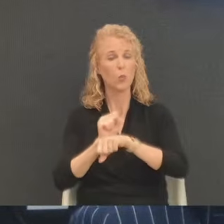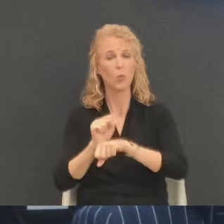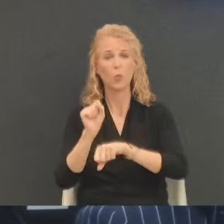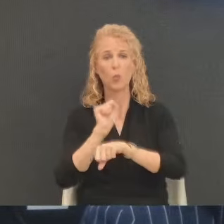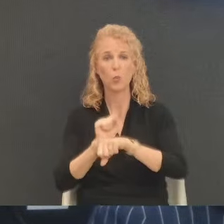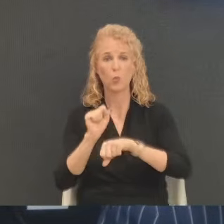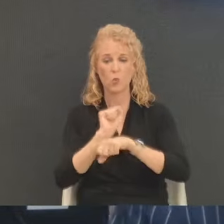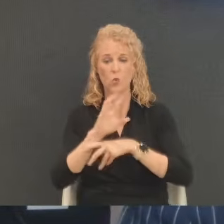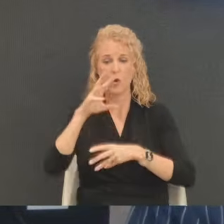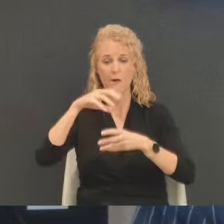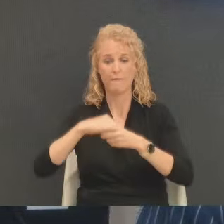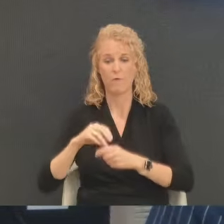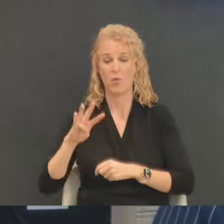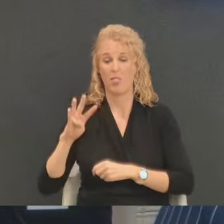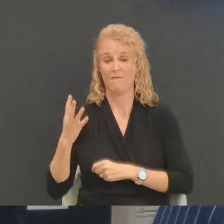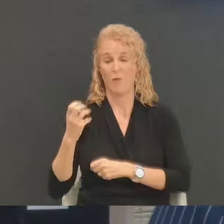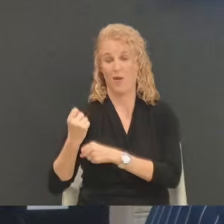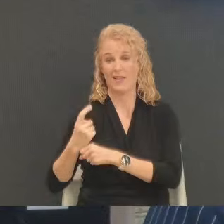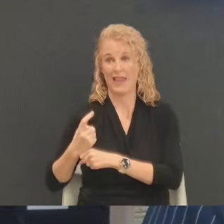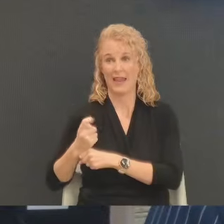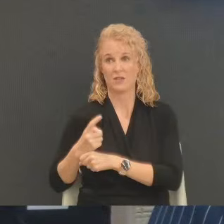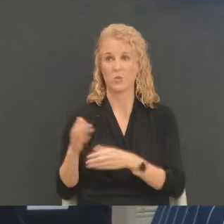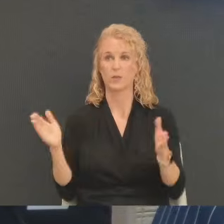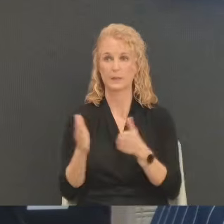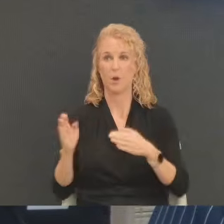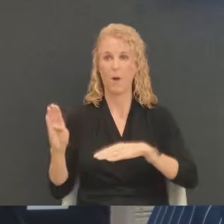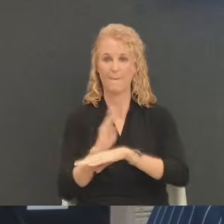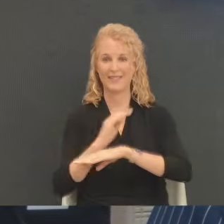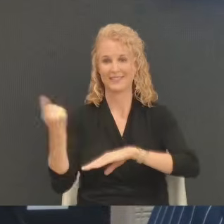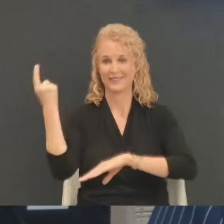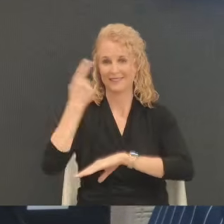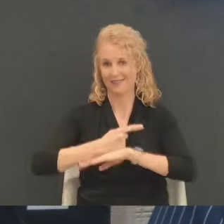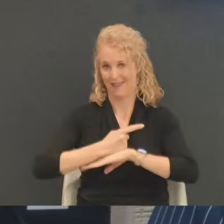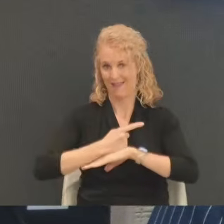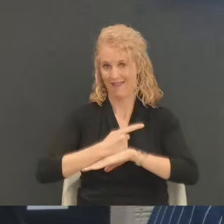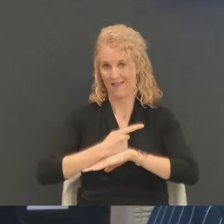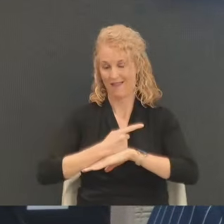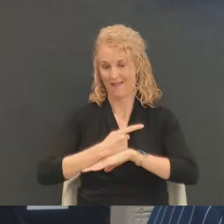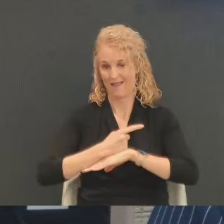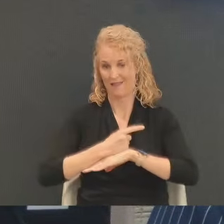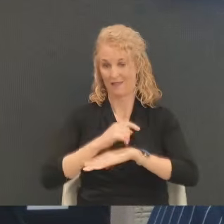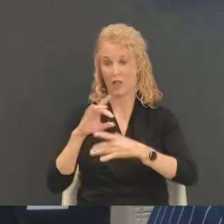fourth annual Small Business Day. I want to thank the Small Business Day coordinating committee,